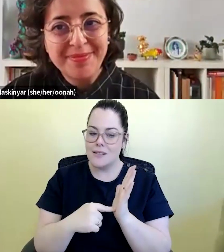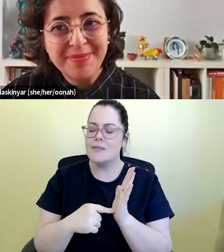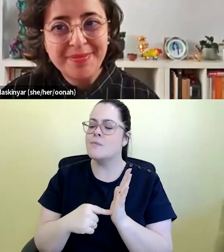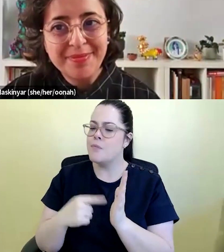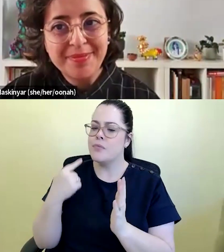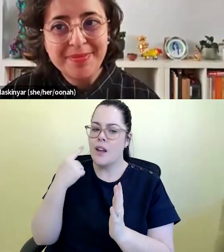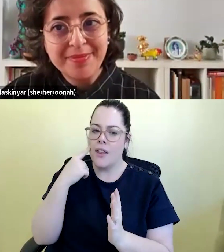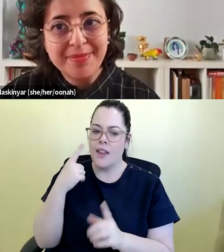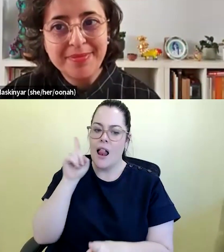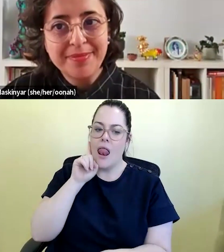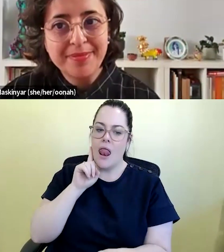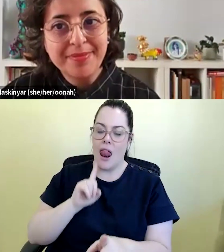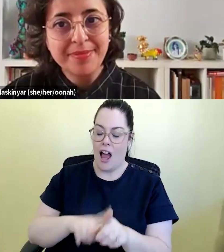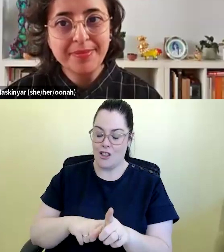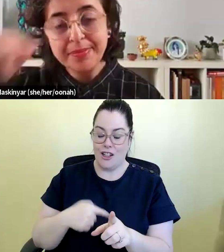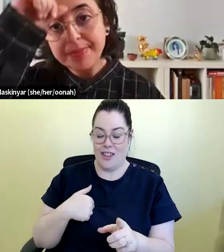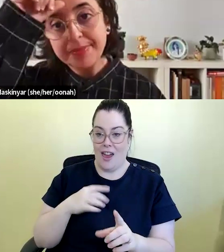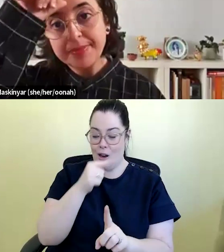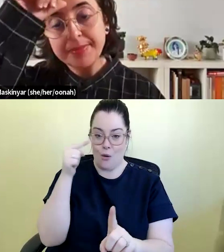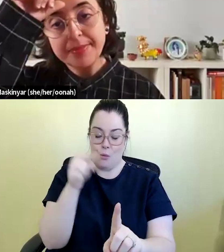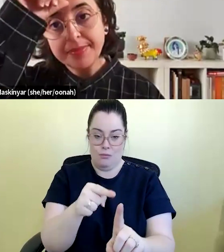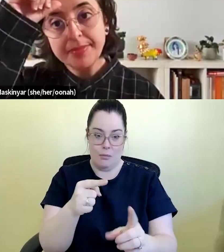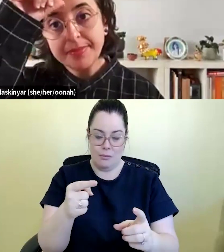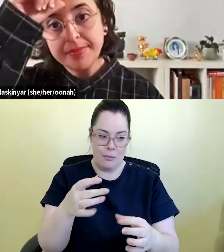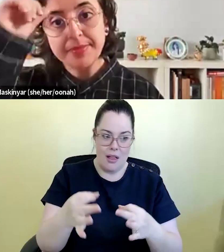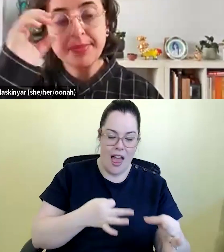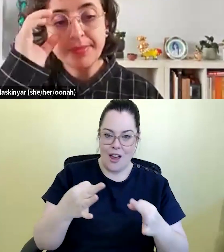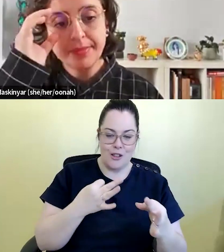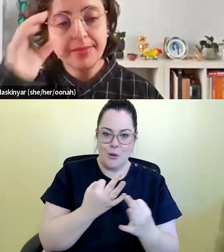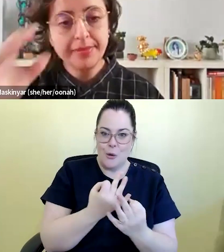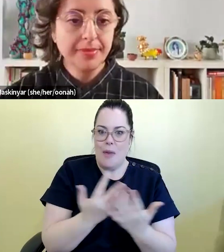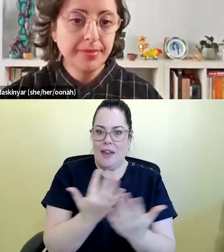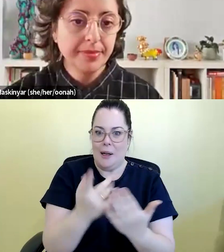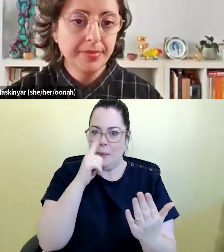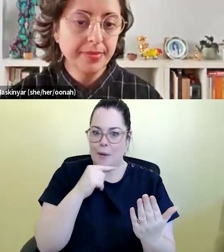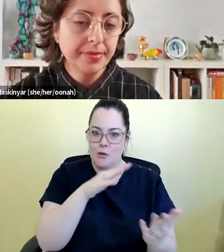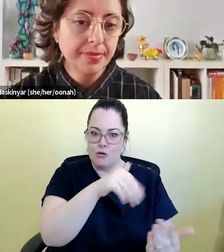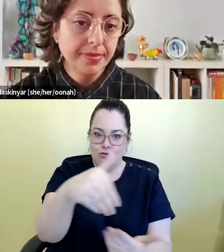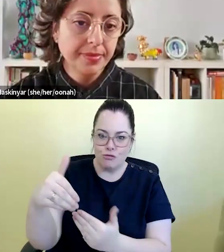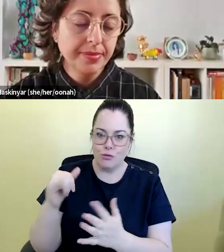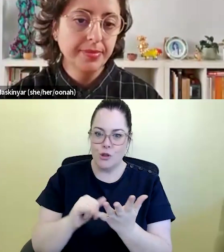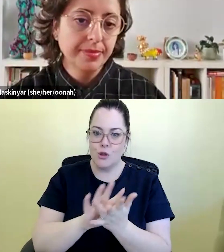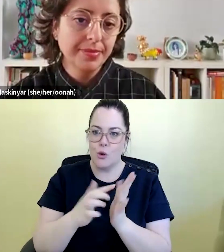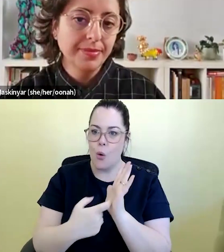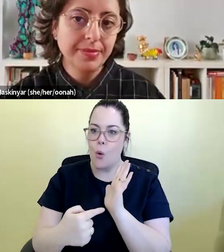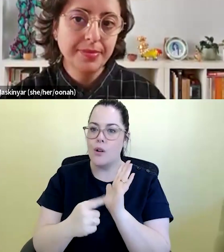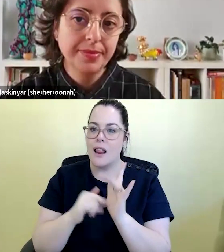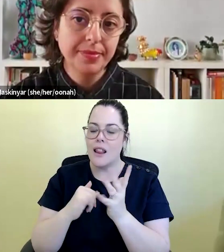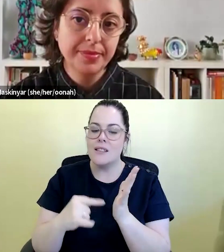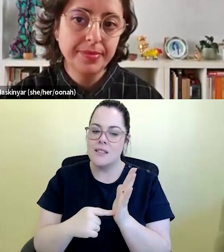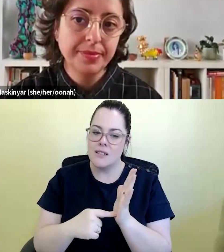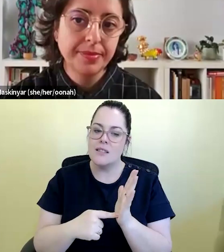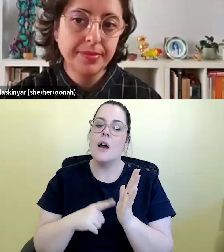shortlist about a billion people, but... it's a lot of work to do the second stage,